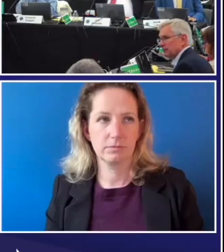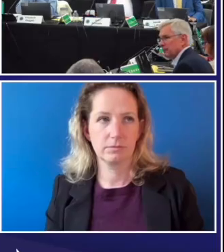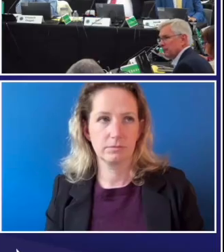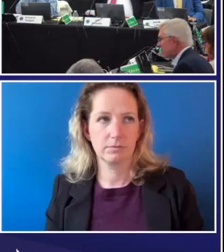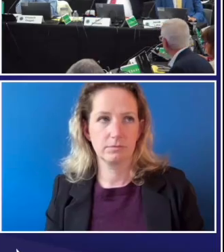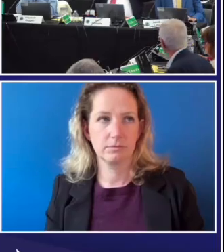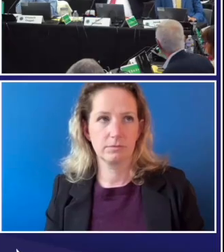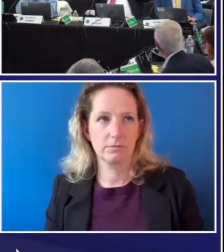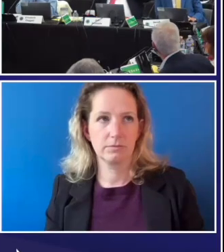155 please.